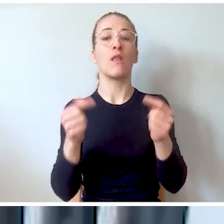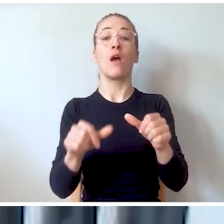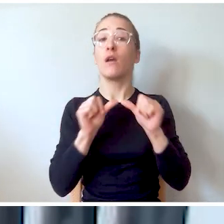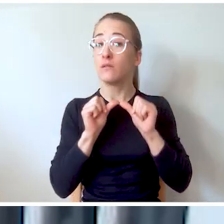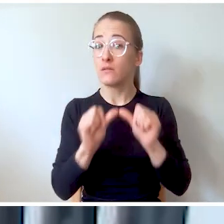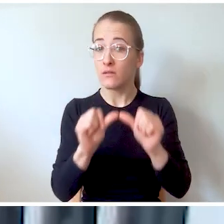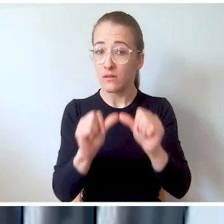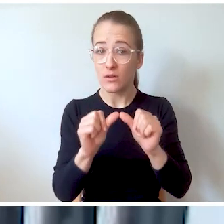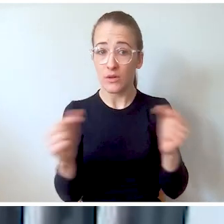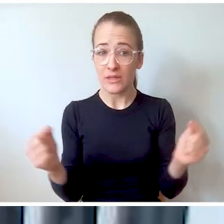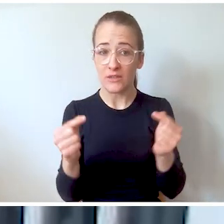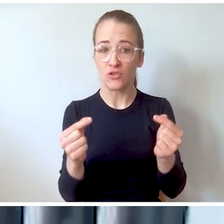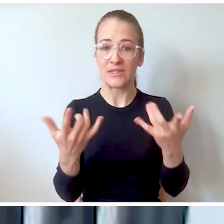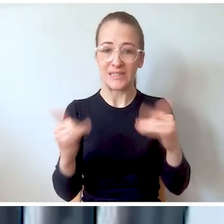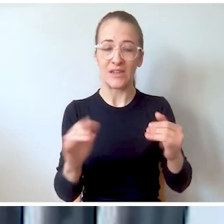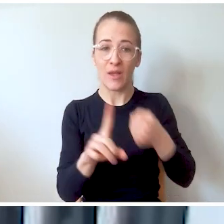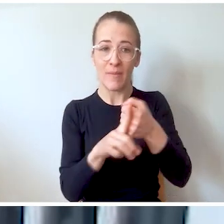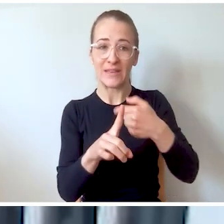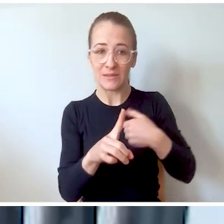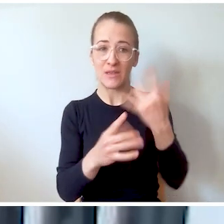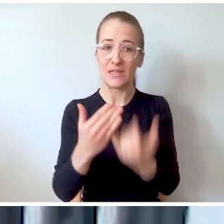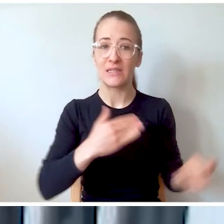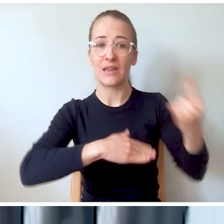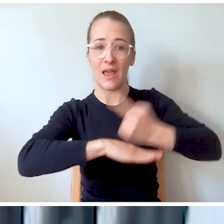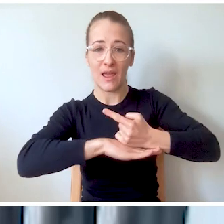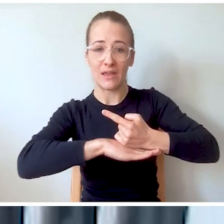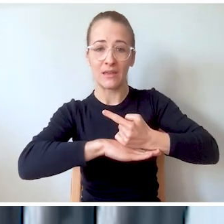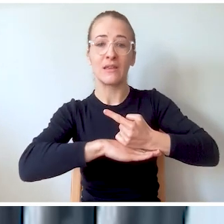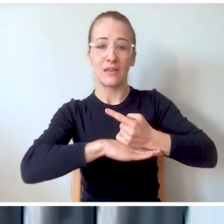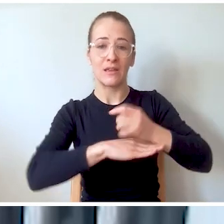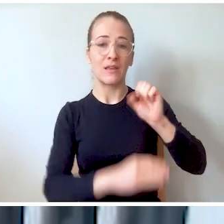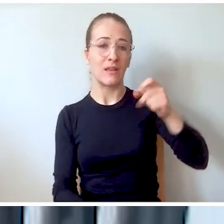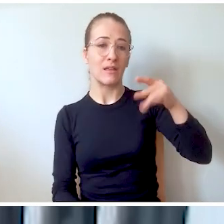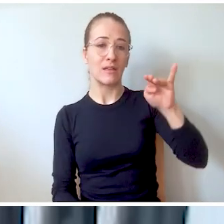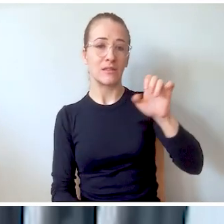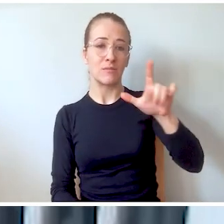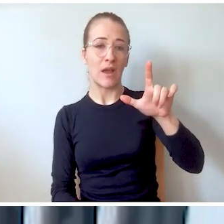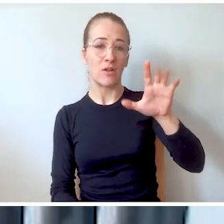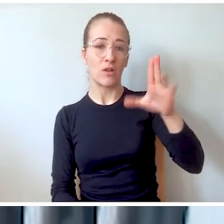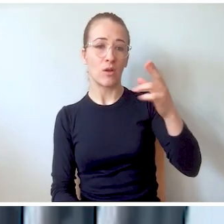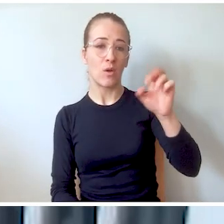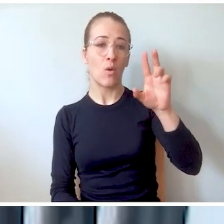and still impacts my life to this day, was a spinal cord injury at C2, C3.